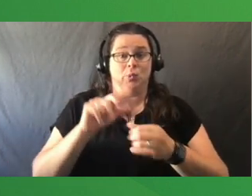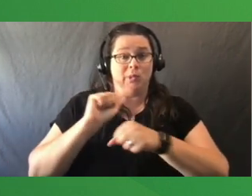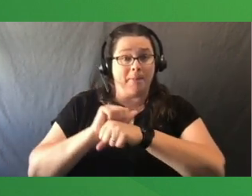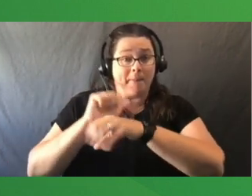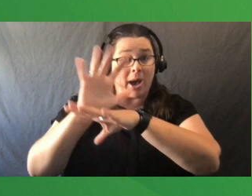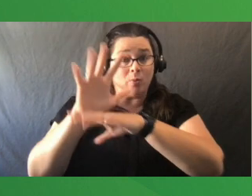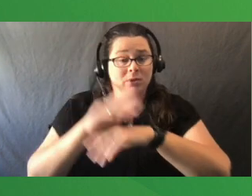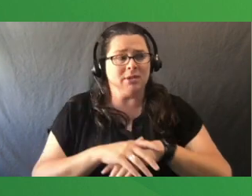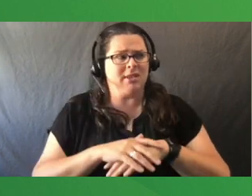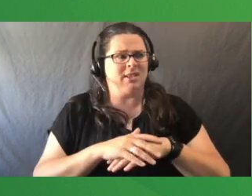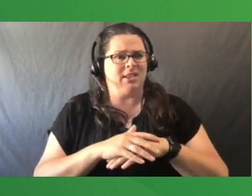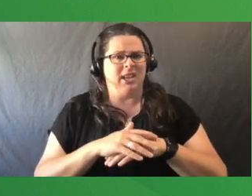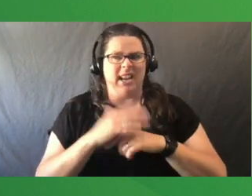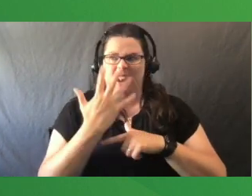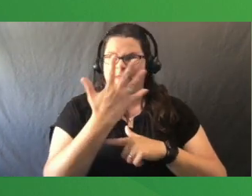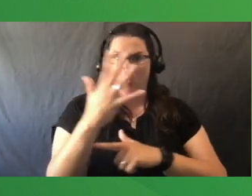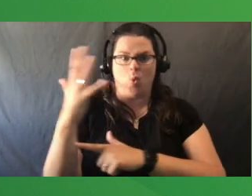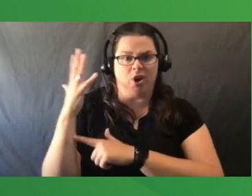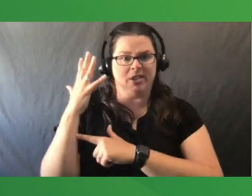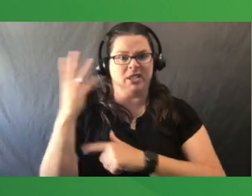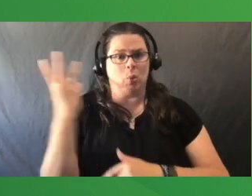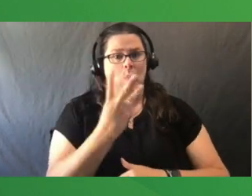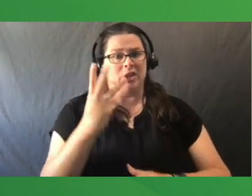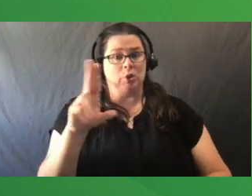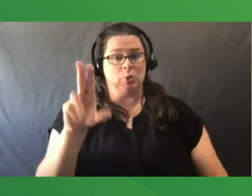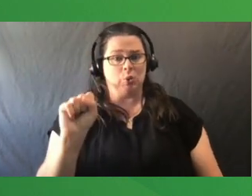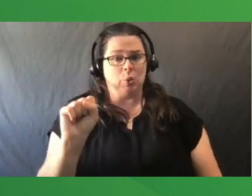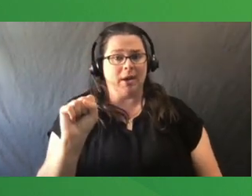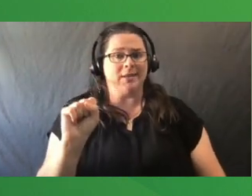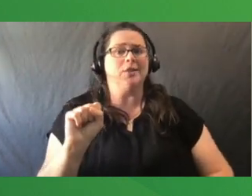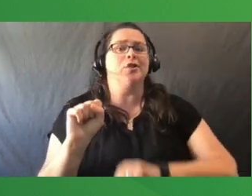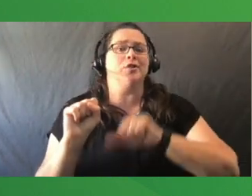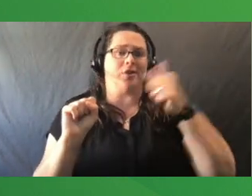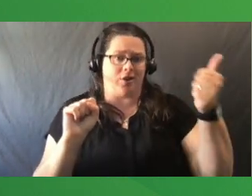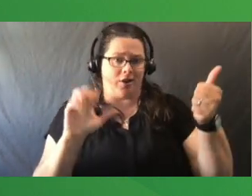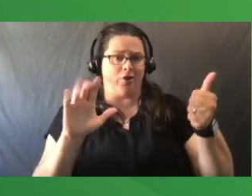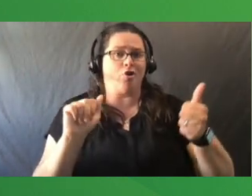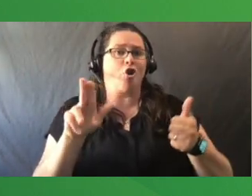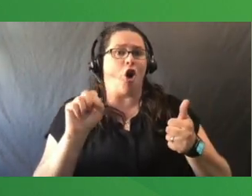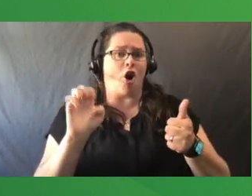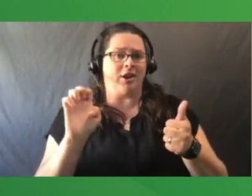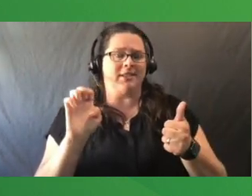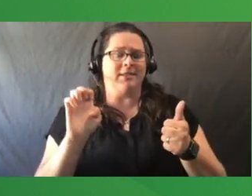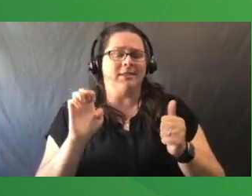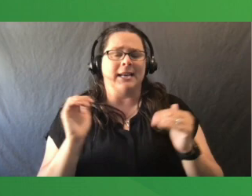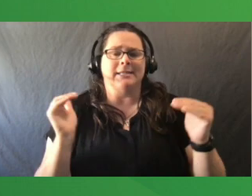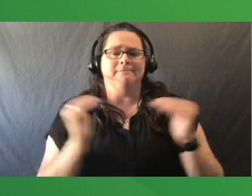in the western US, there's another cause that's just as important.